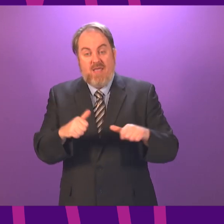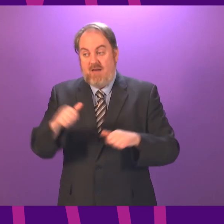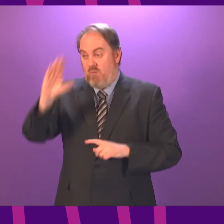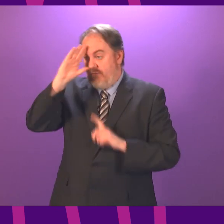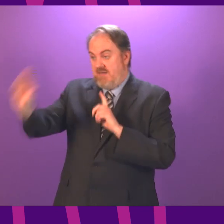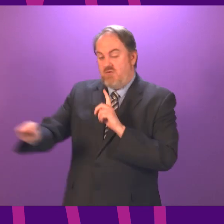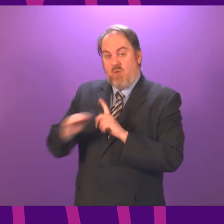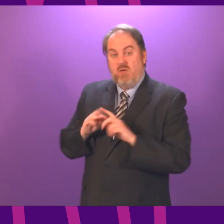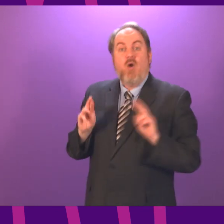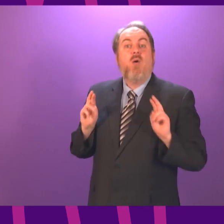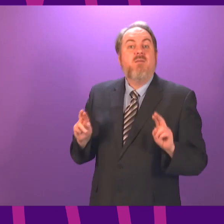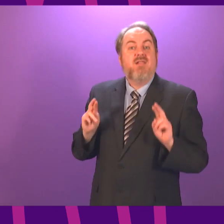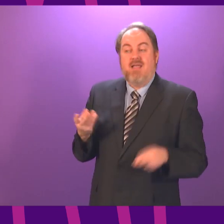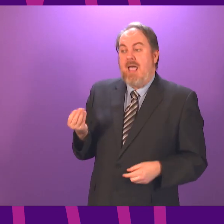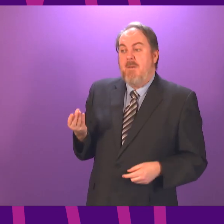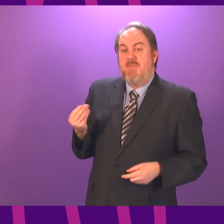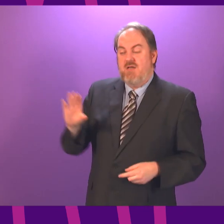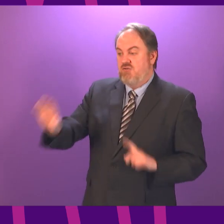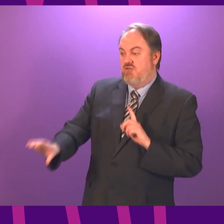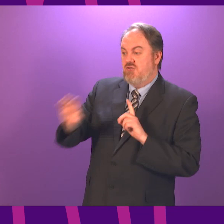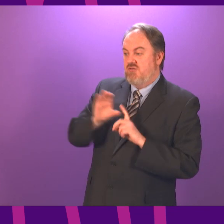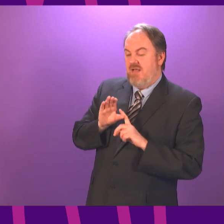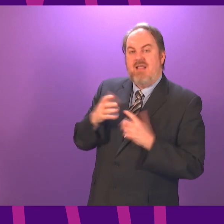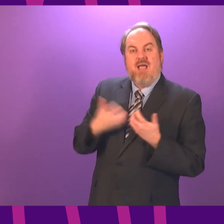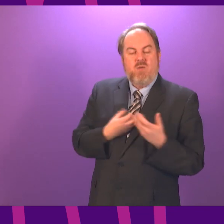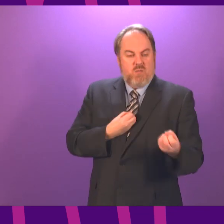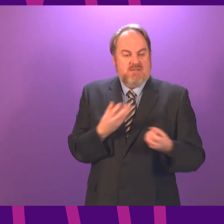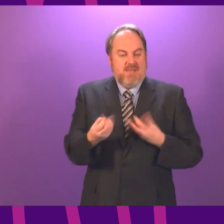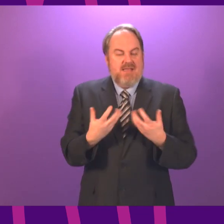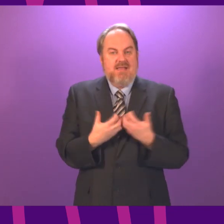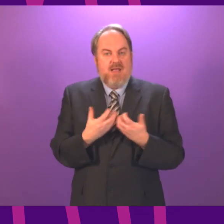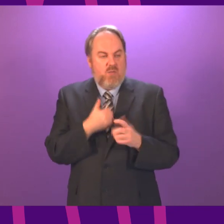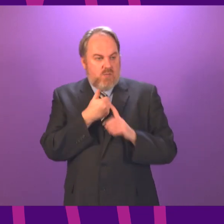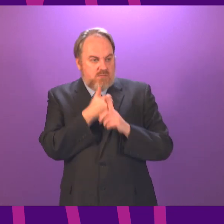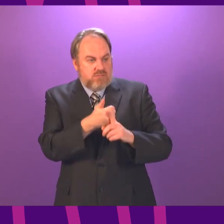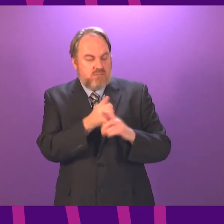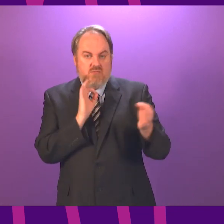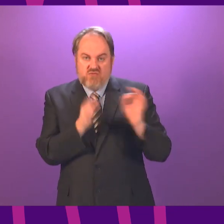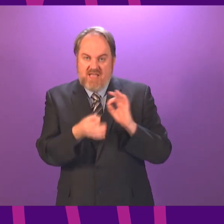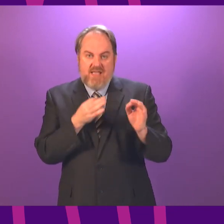that time, we will know the details of the consequentials so that we can set out more details of how they will be used.